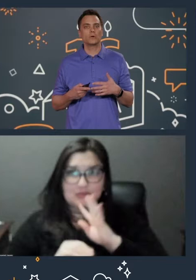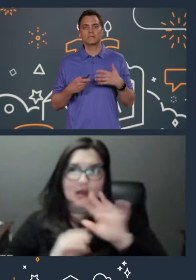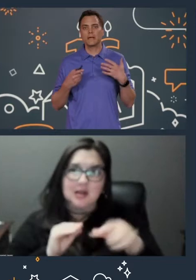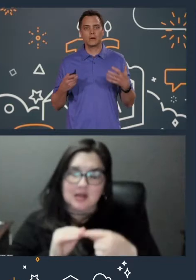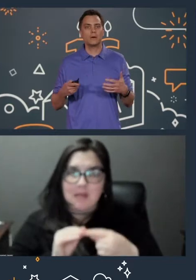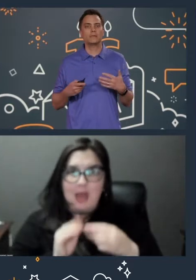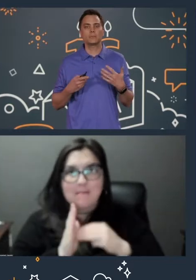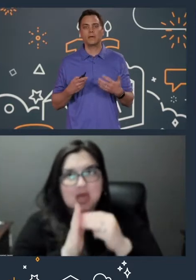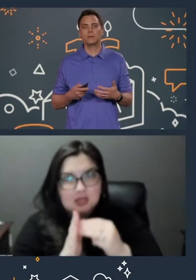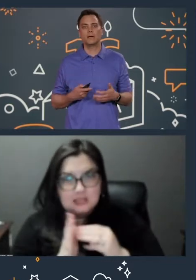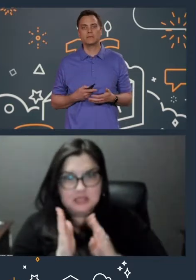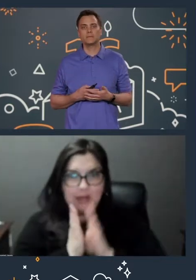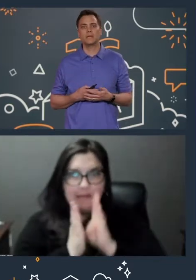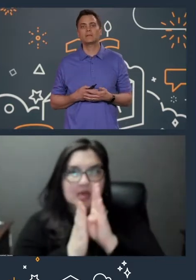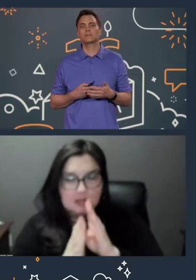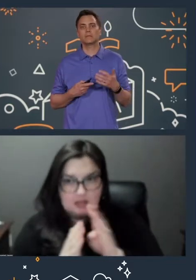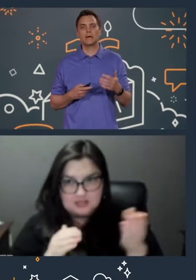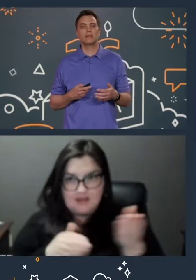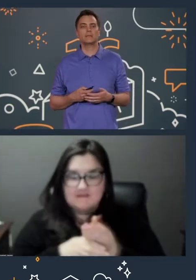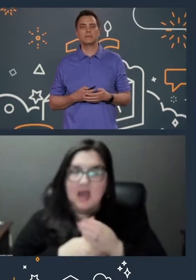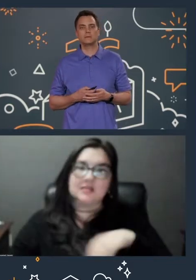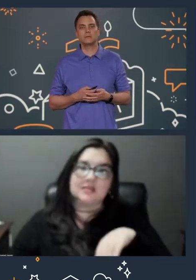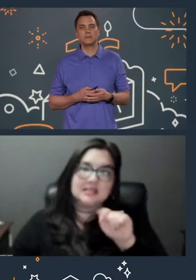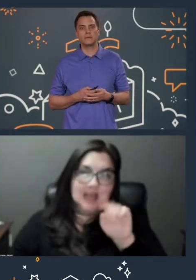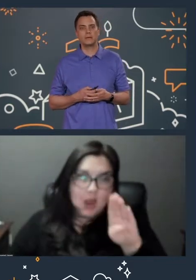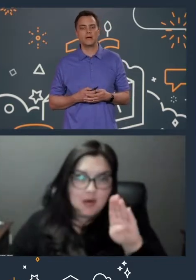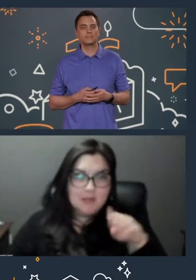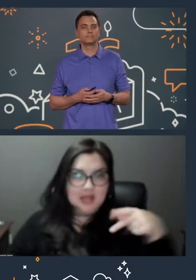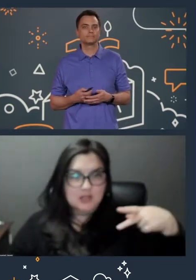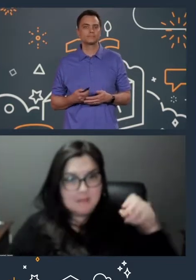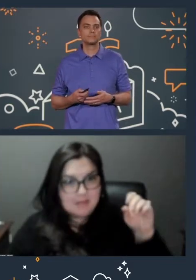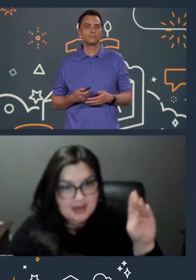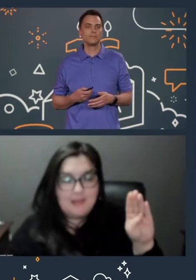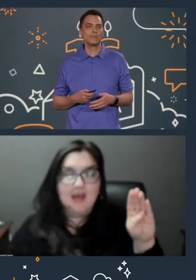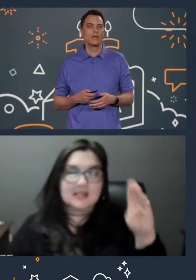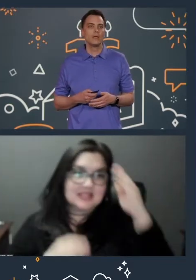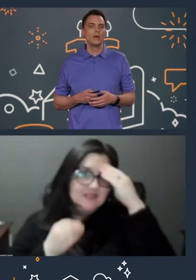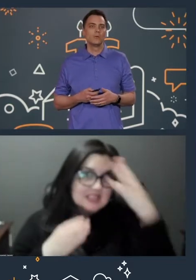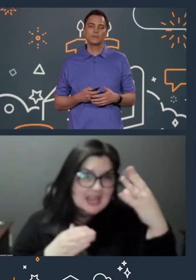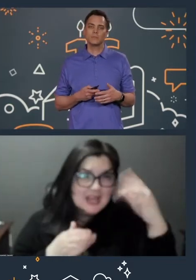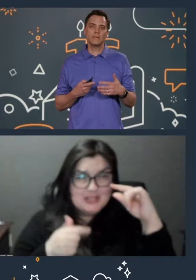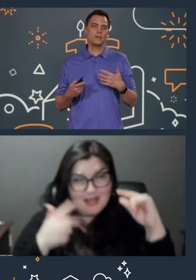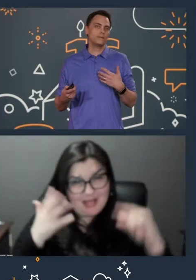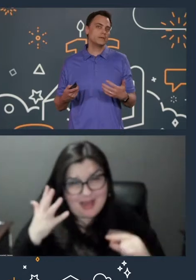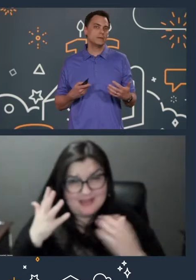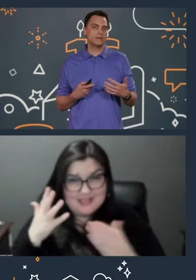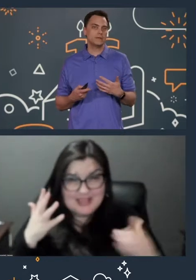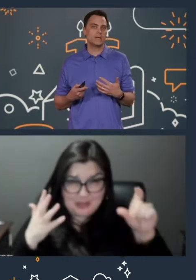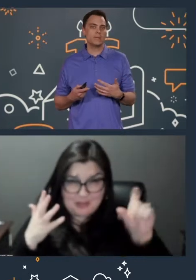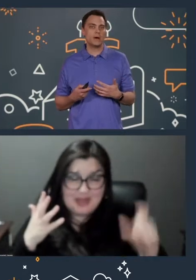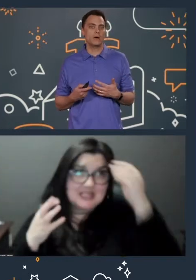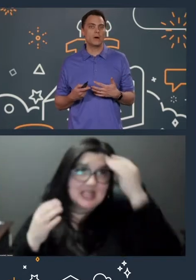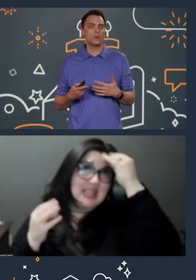or terabytes or petabytes of data, there's a lot of things you need to think about. Well, some of the other things you need to think about are,